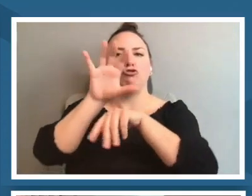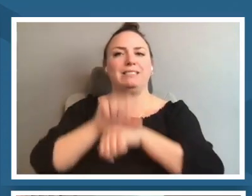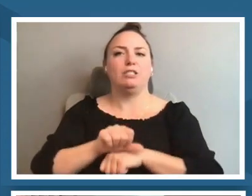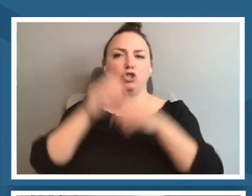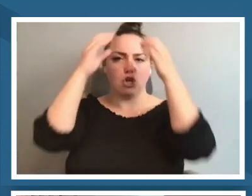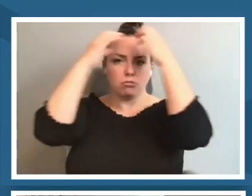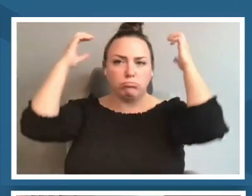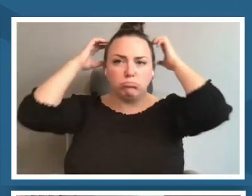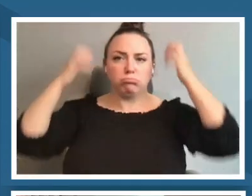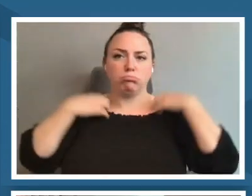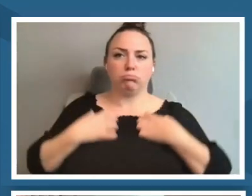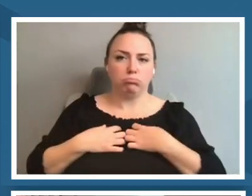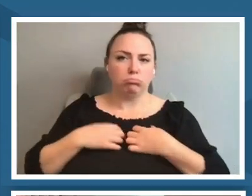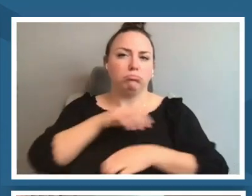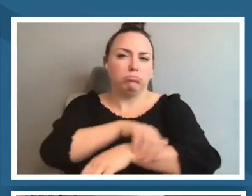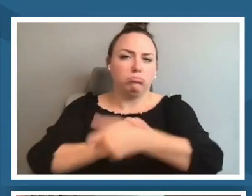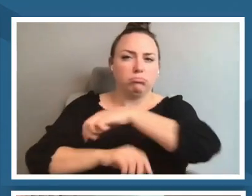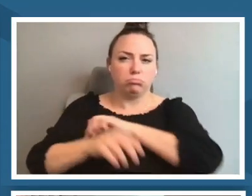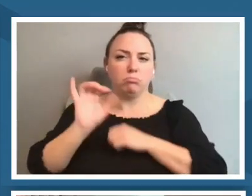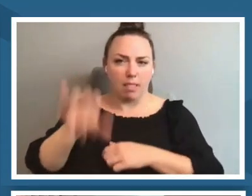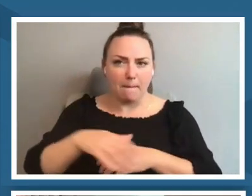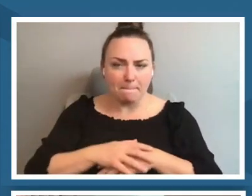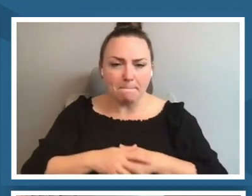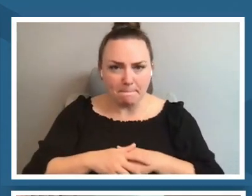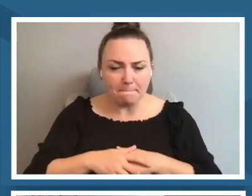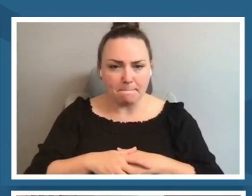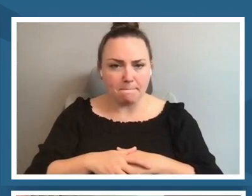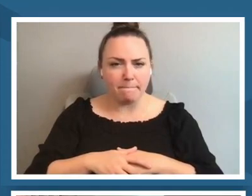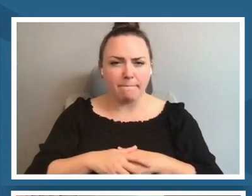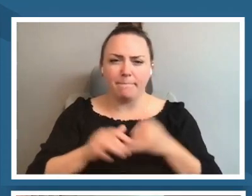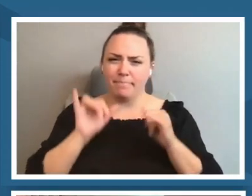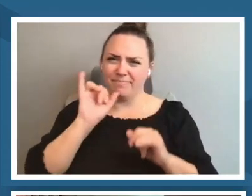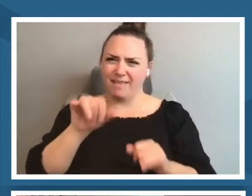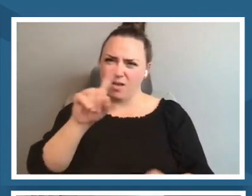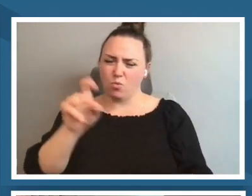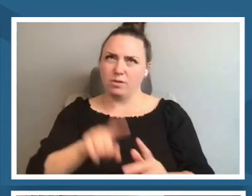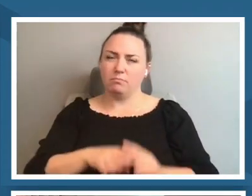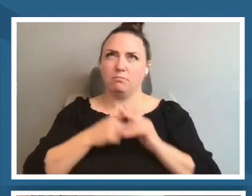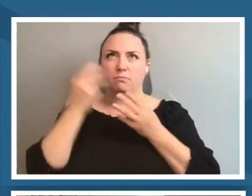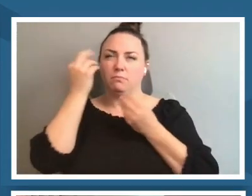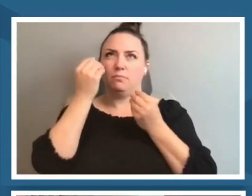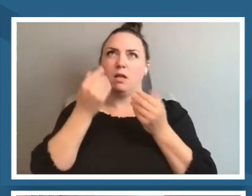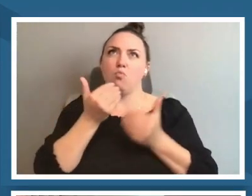this question really begins us to think